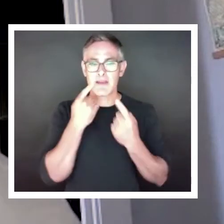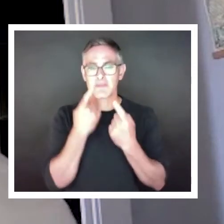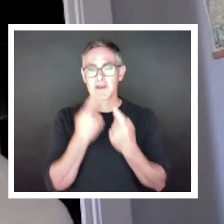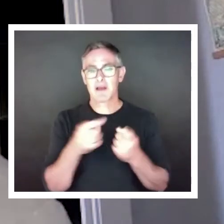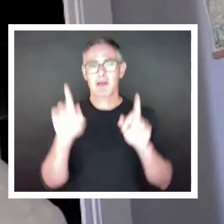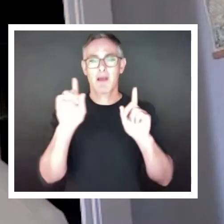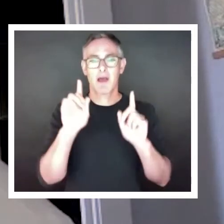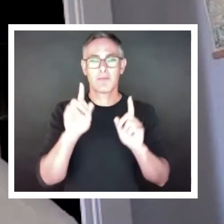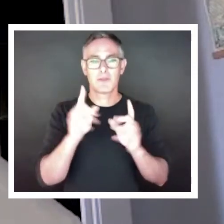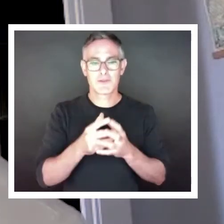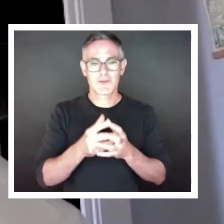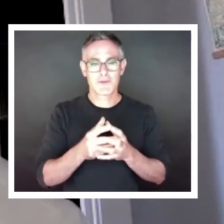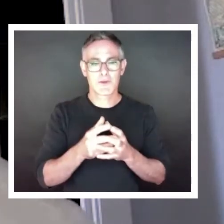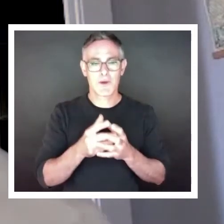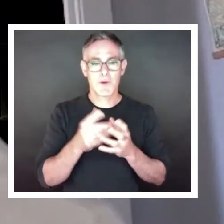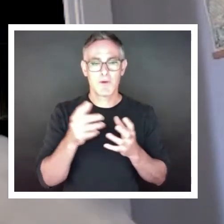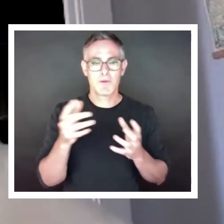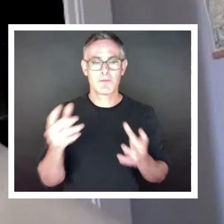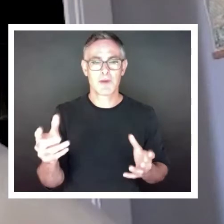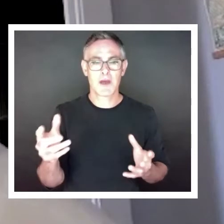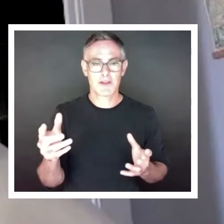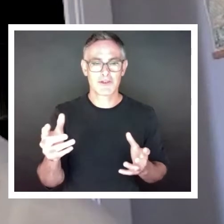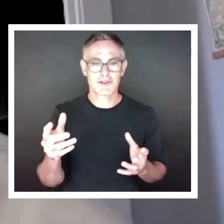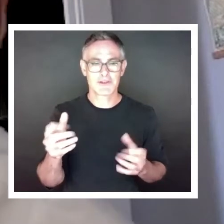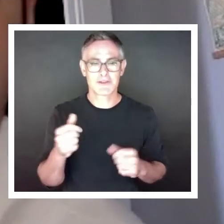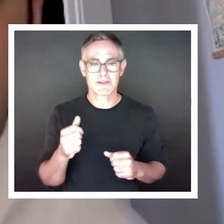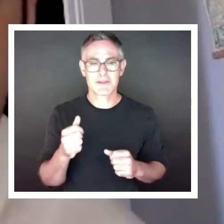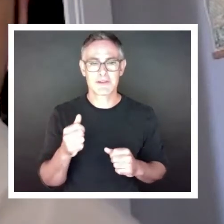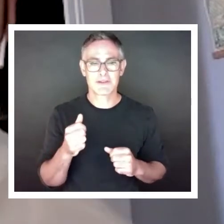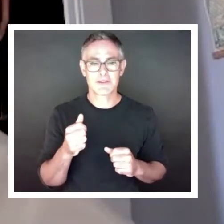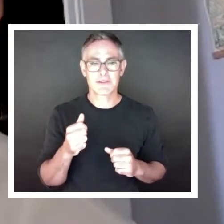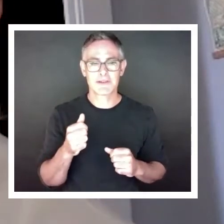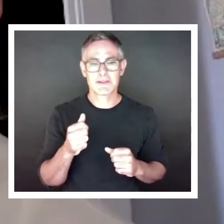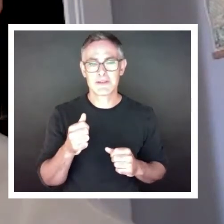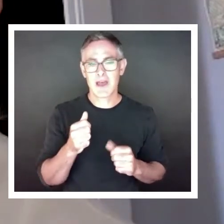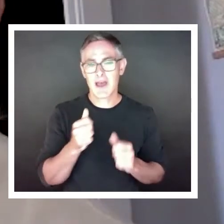I have so many all of my classes in Maine to encourage me